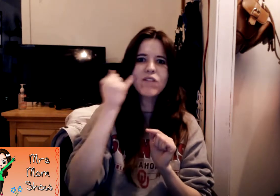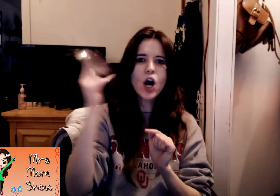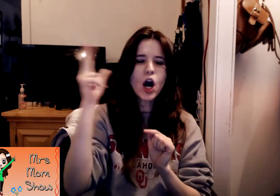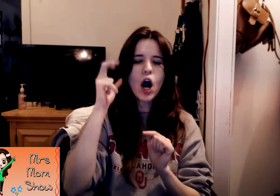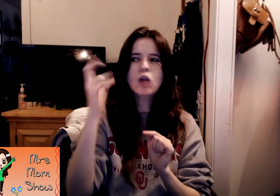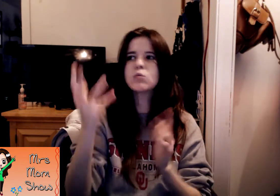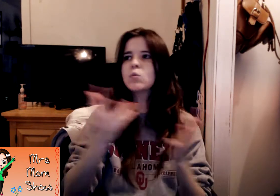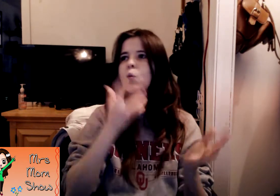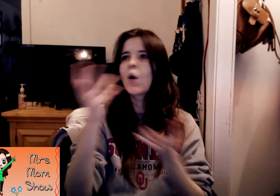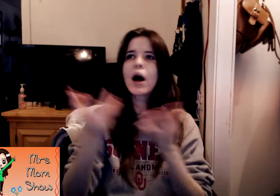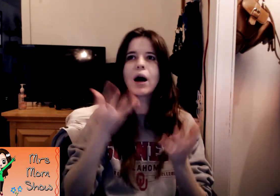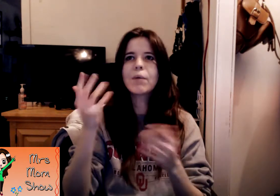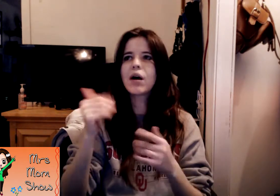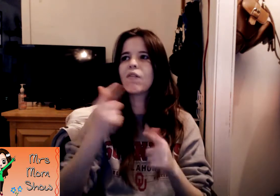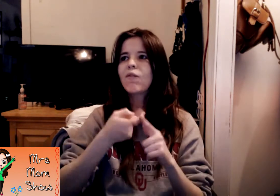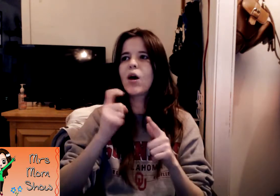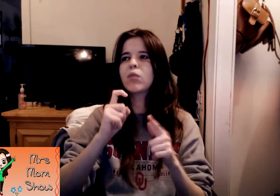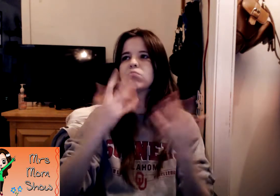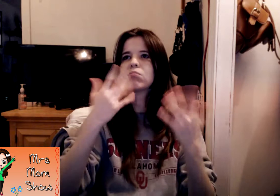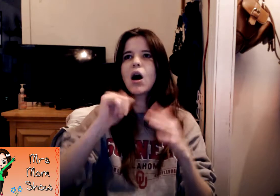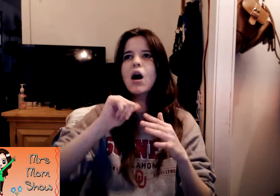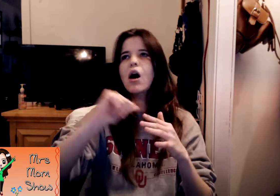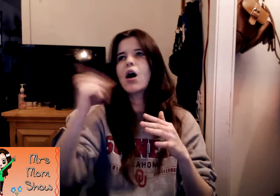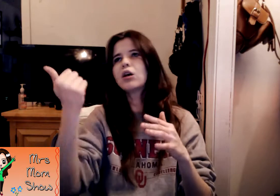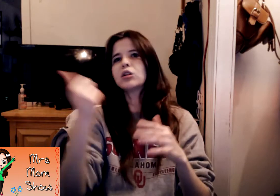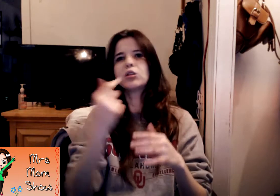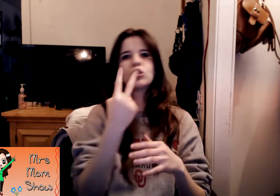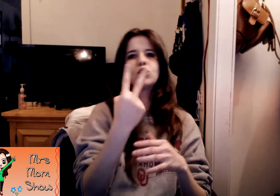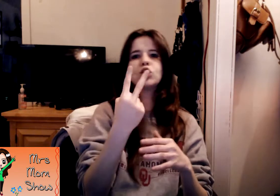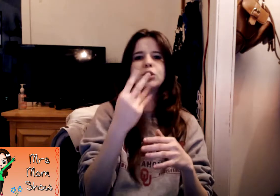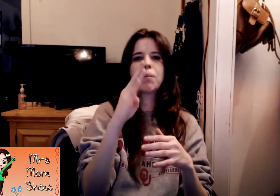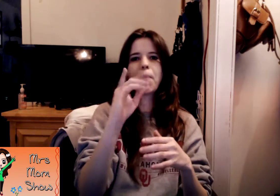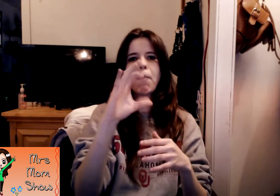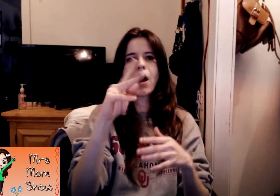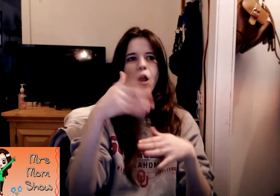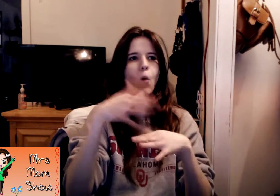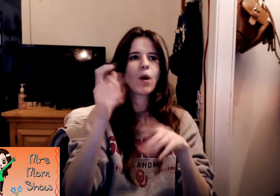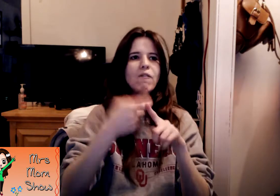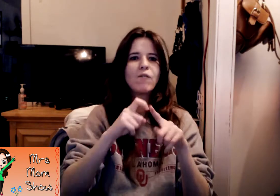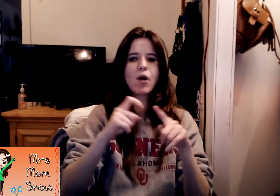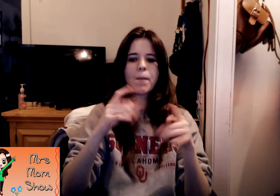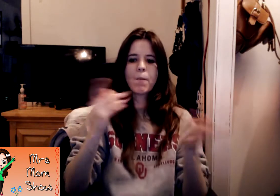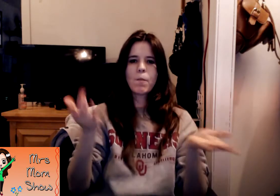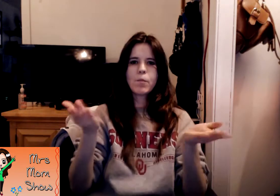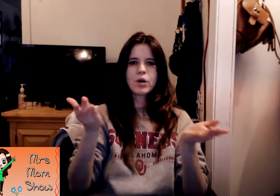the person can hear a scream or a shout from two blocks away from here.